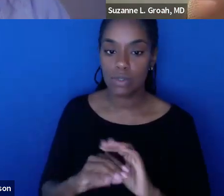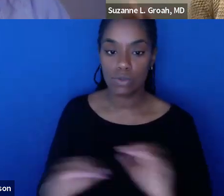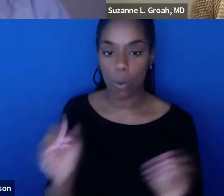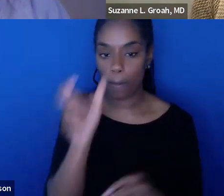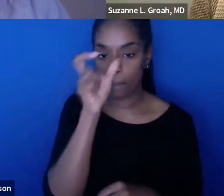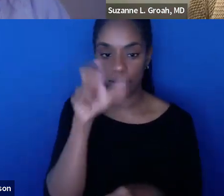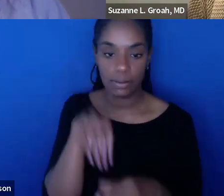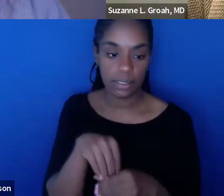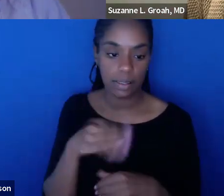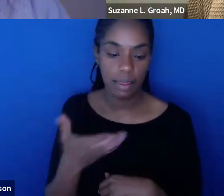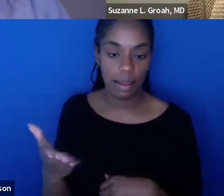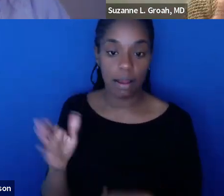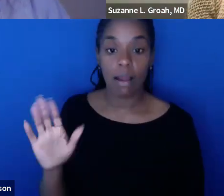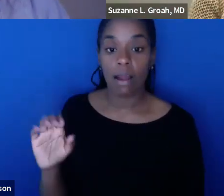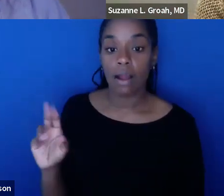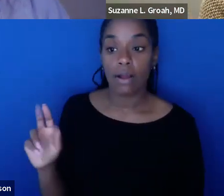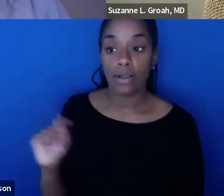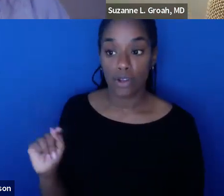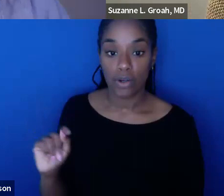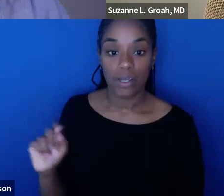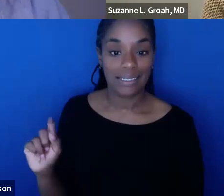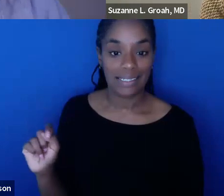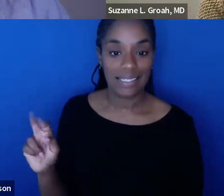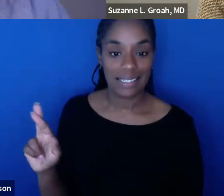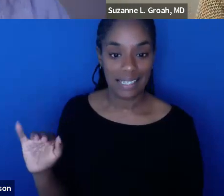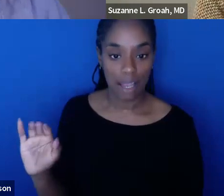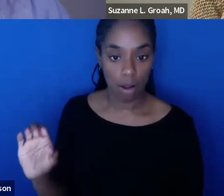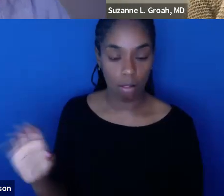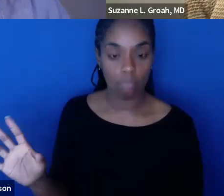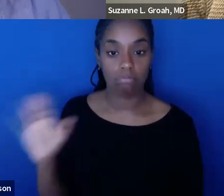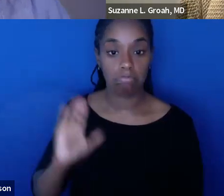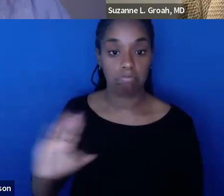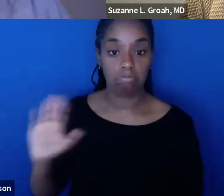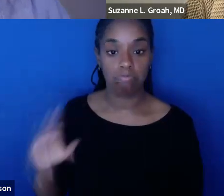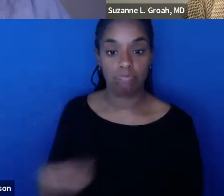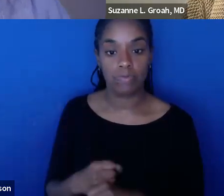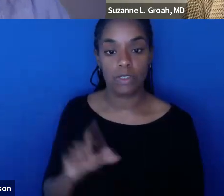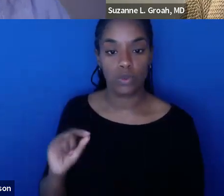Urine is sterile. Well, back in 2012, this was our first research project, actually